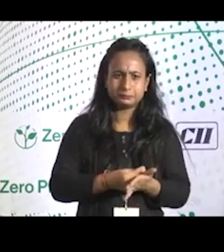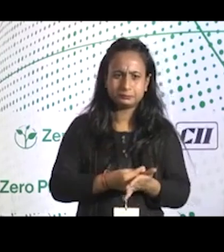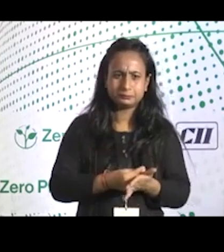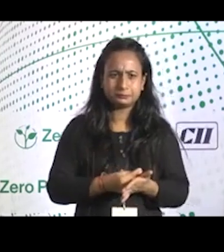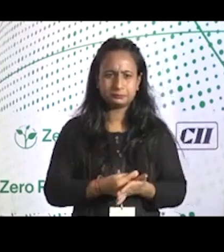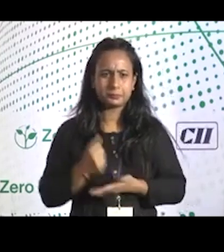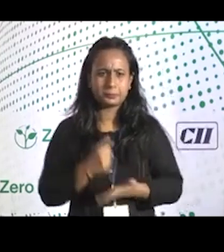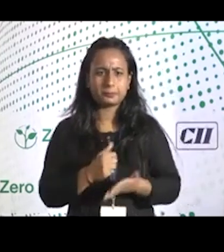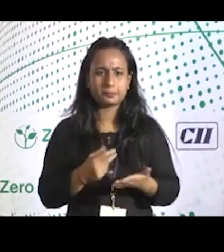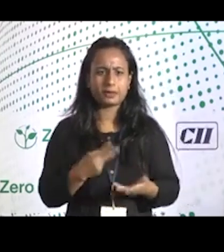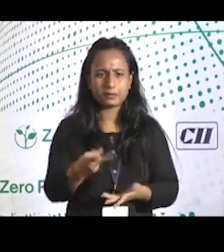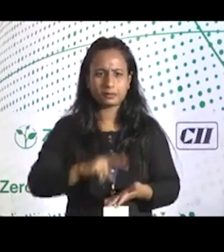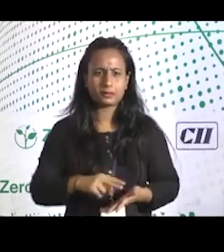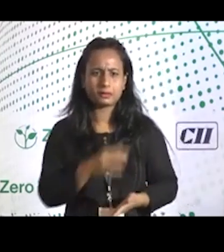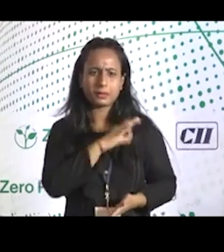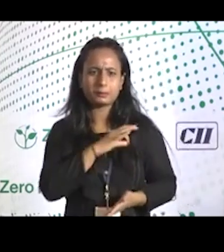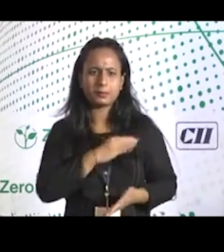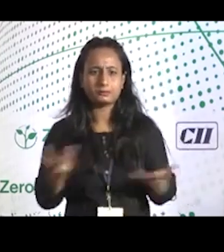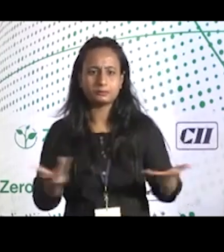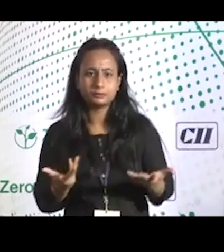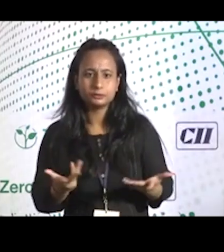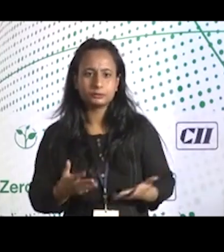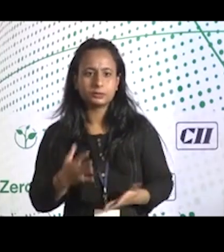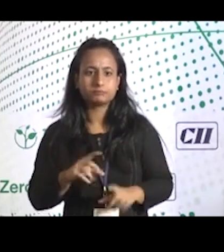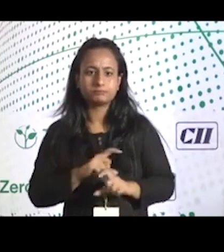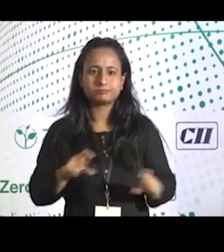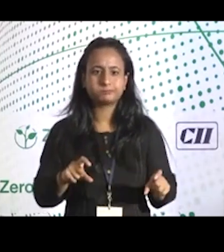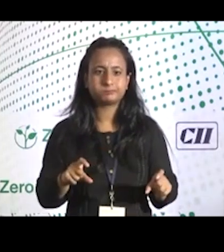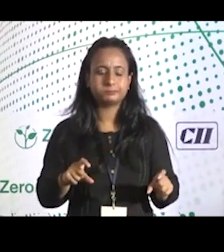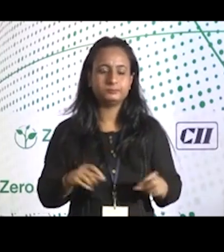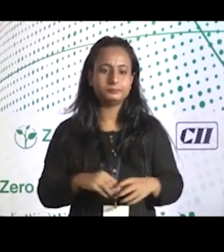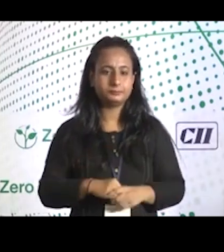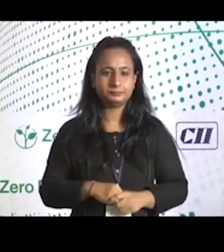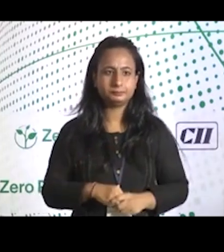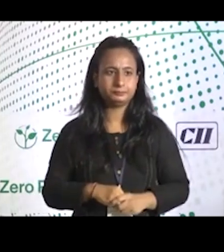A Typically, you know, the different types of investors.